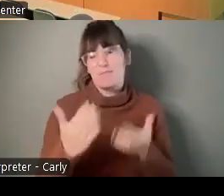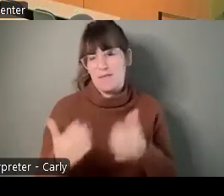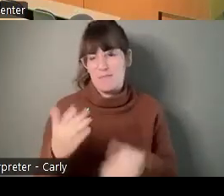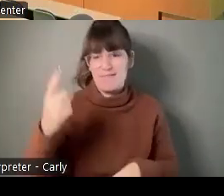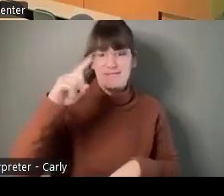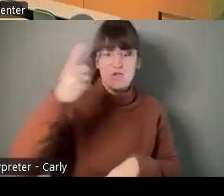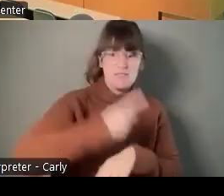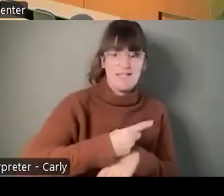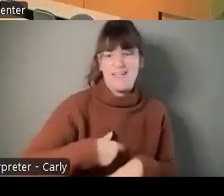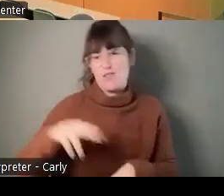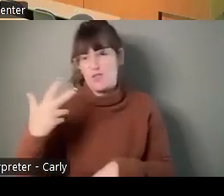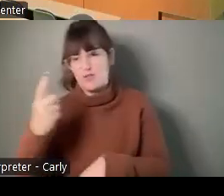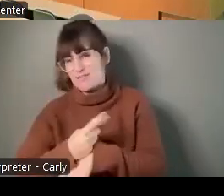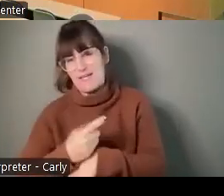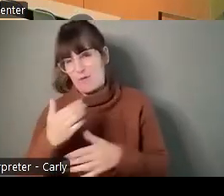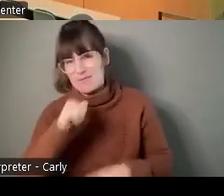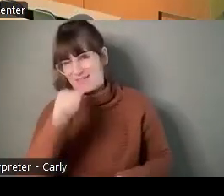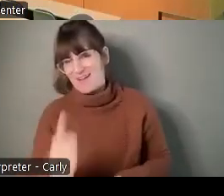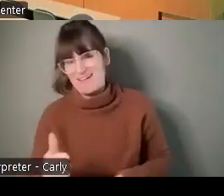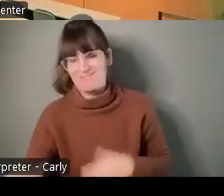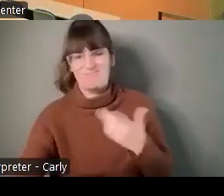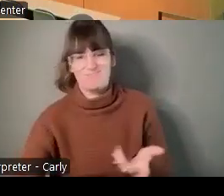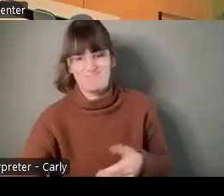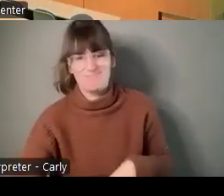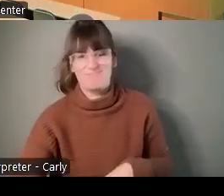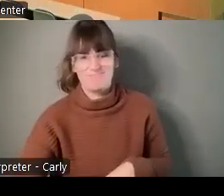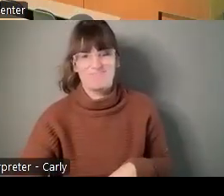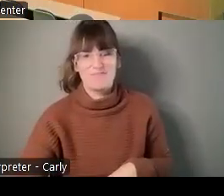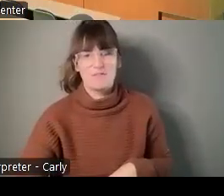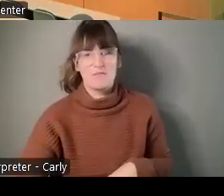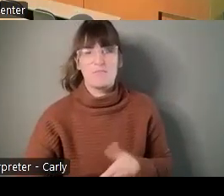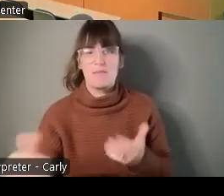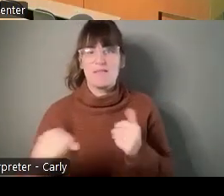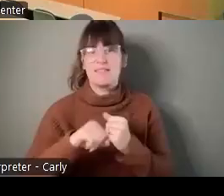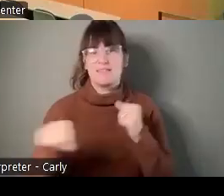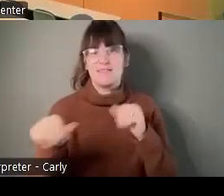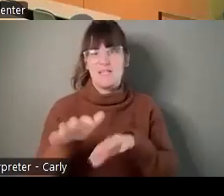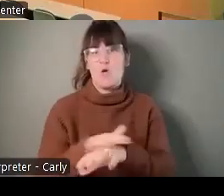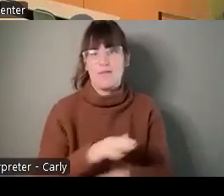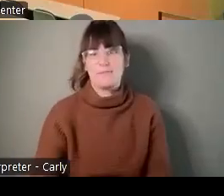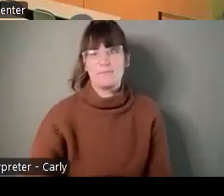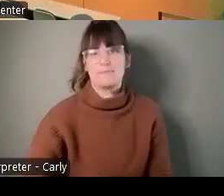behavioral rehearsal of a communication plan. So, we might um slow it down a little bit. Um yeah.